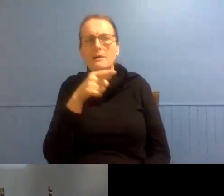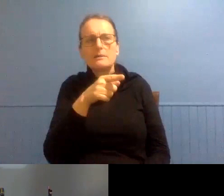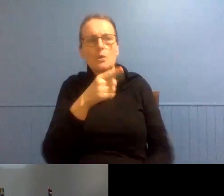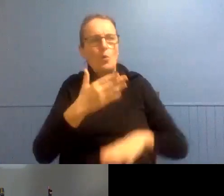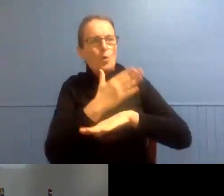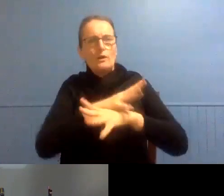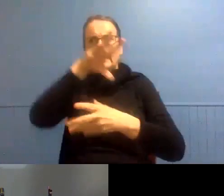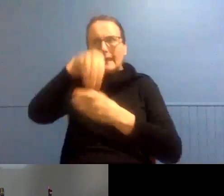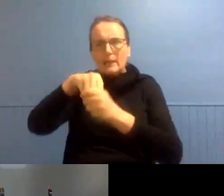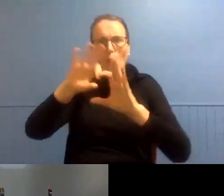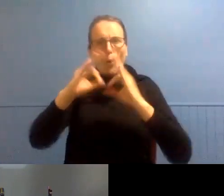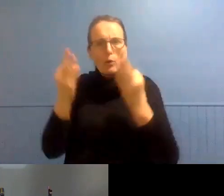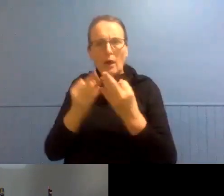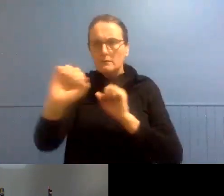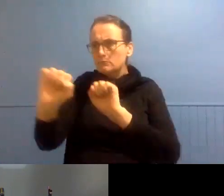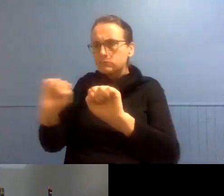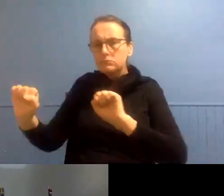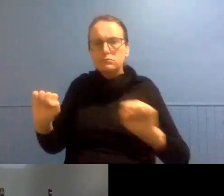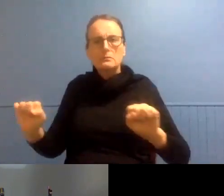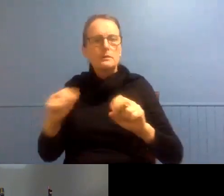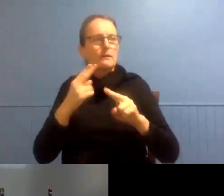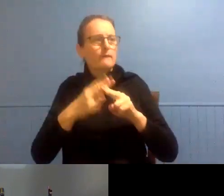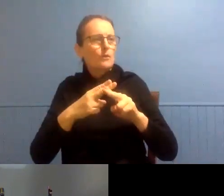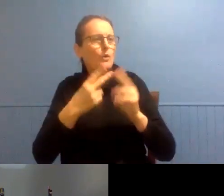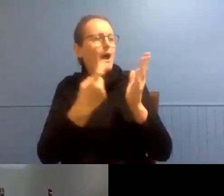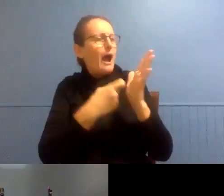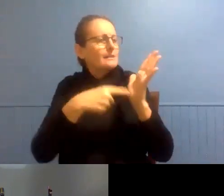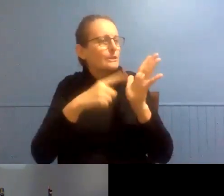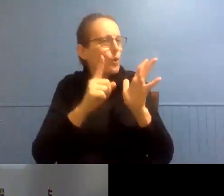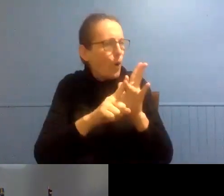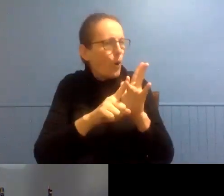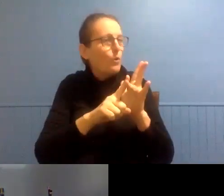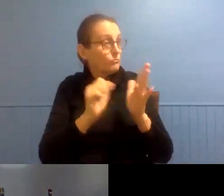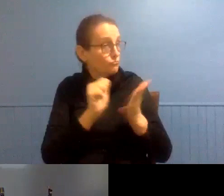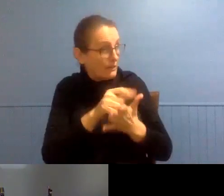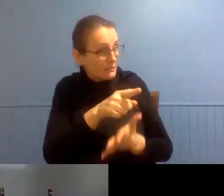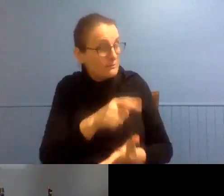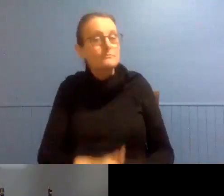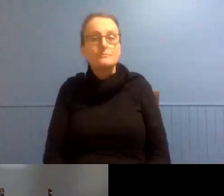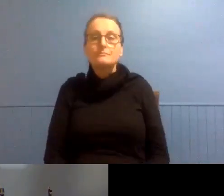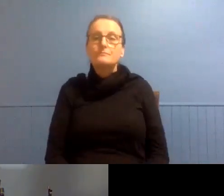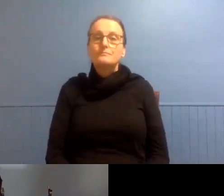organisations particularly with registrations of RTOs and what have you.